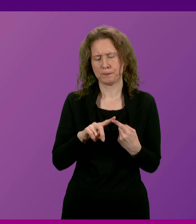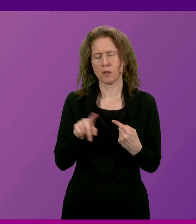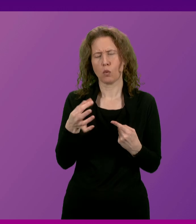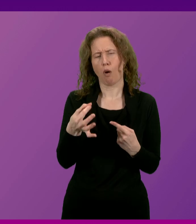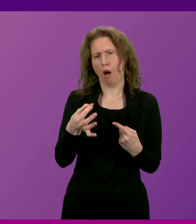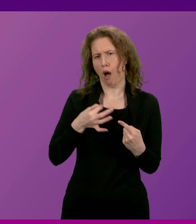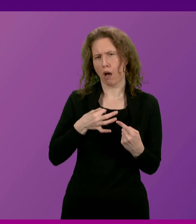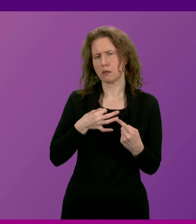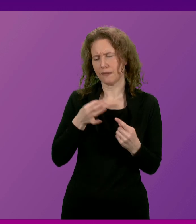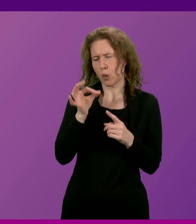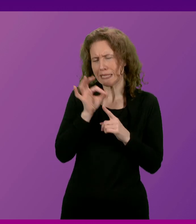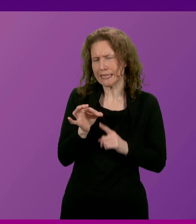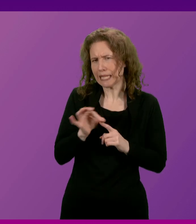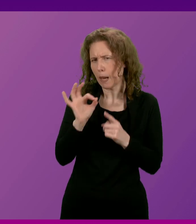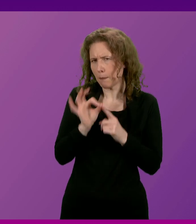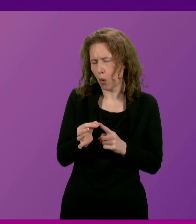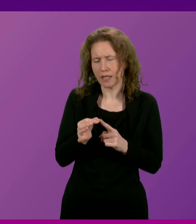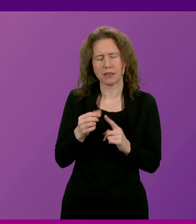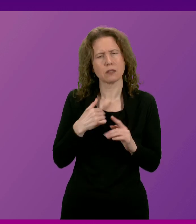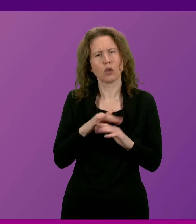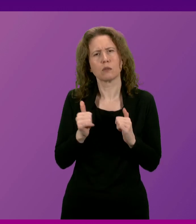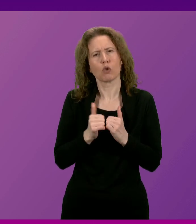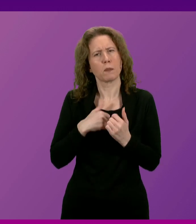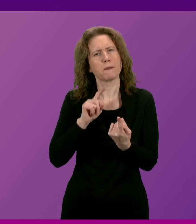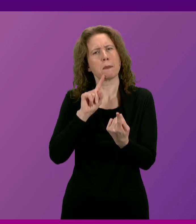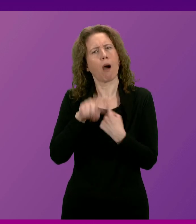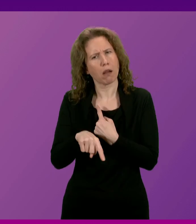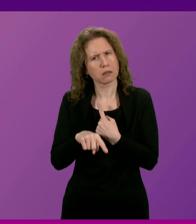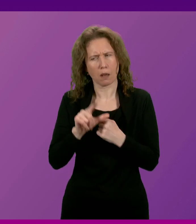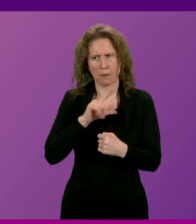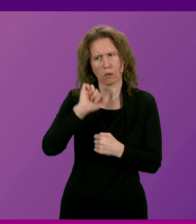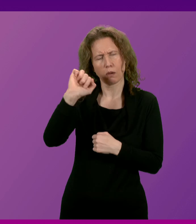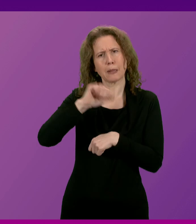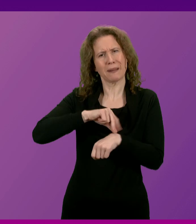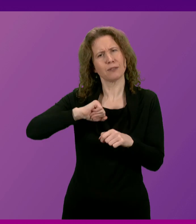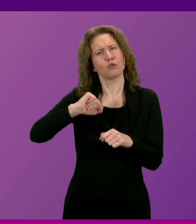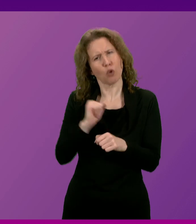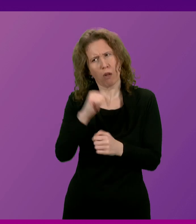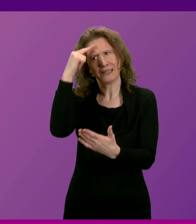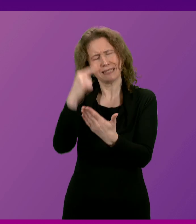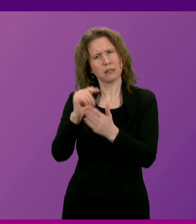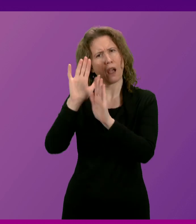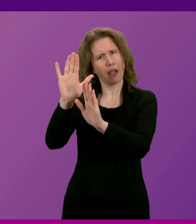me about a number of detailed matters on which it would be inappropriate for me to answer, because those are operational decisions for the chief constable to take.